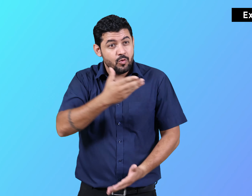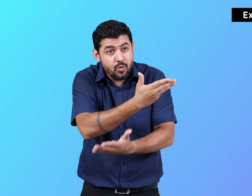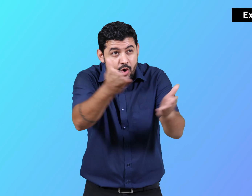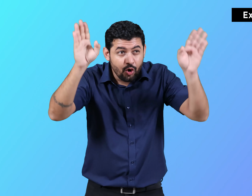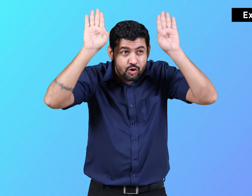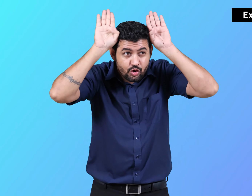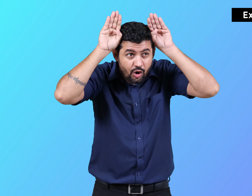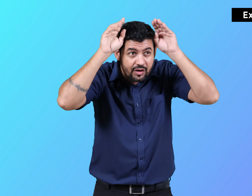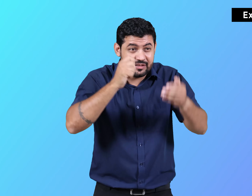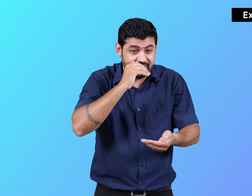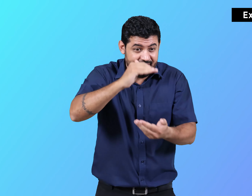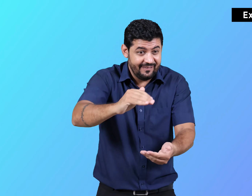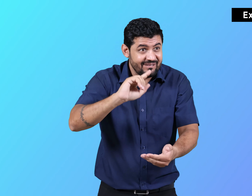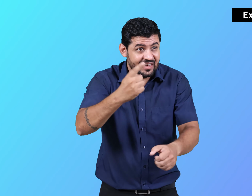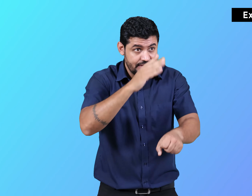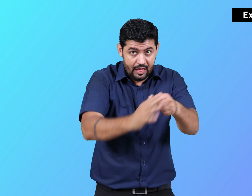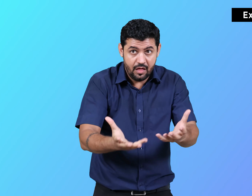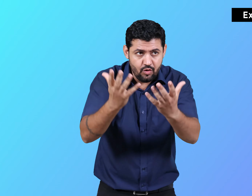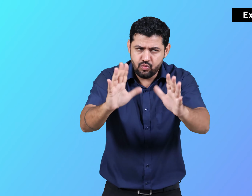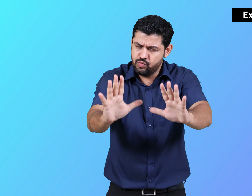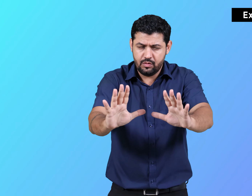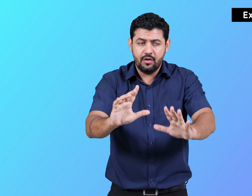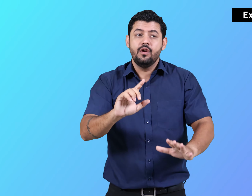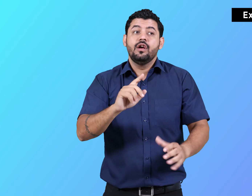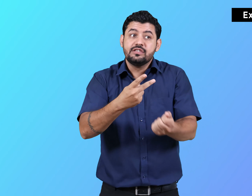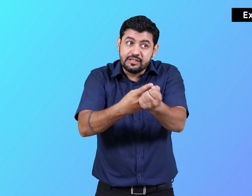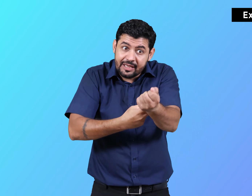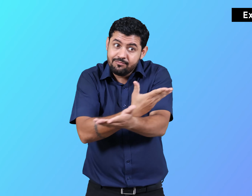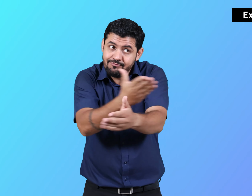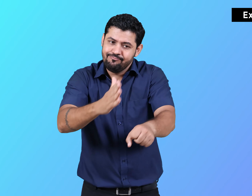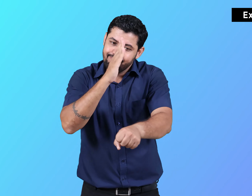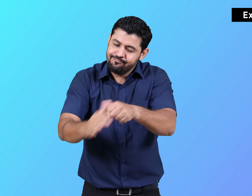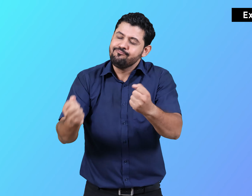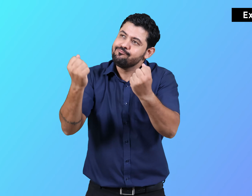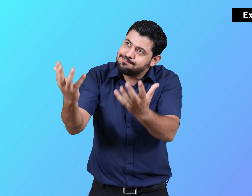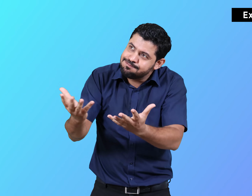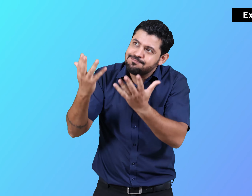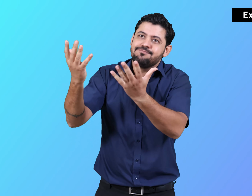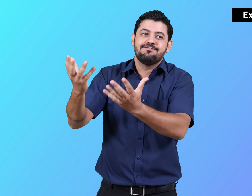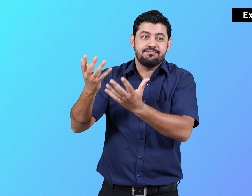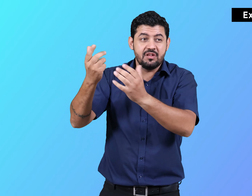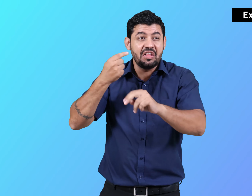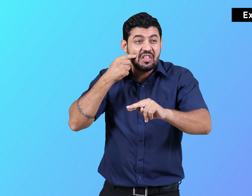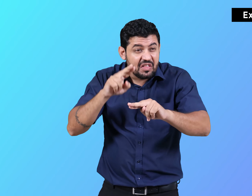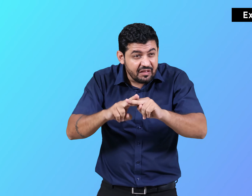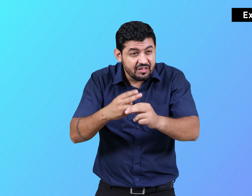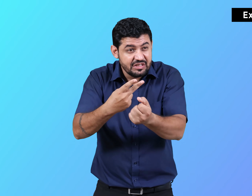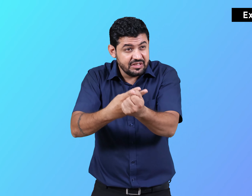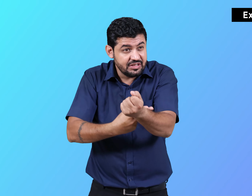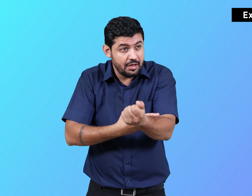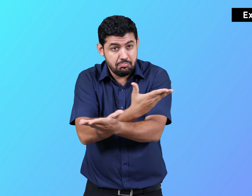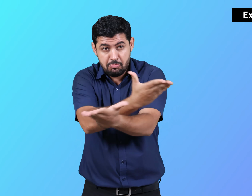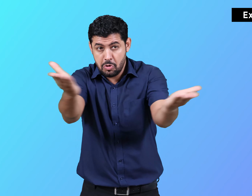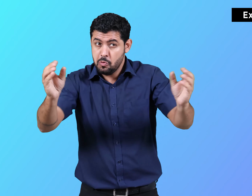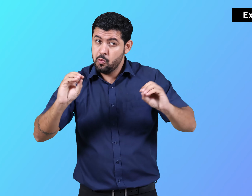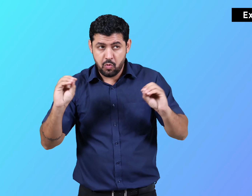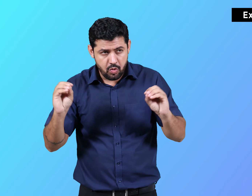You may keep a firstborn donkey if you buy it back from the LORD by offering a lamb. If you don’t buy the donkey with a lamb,